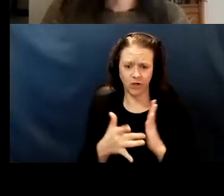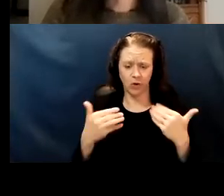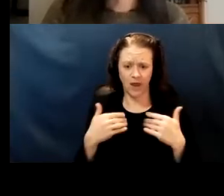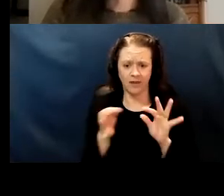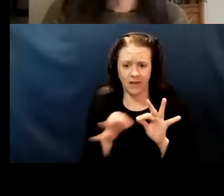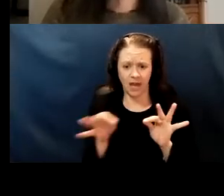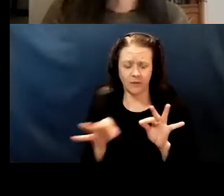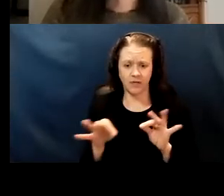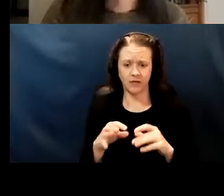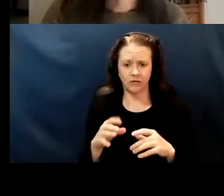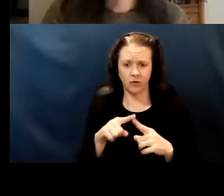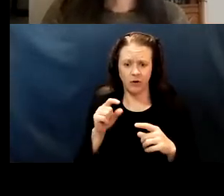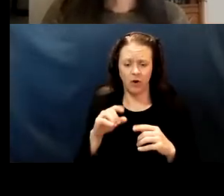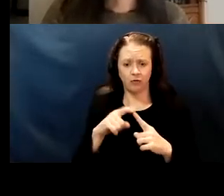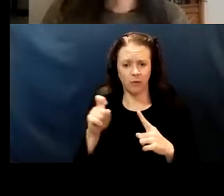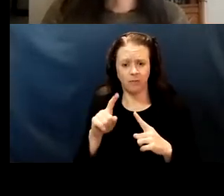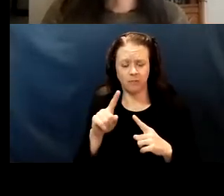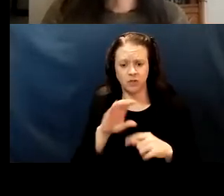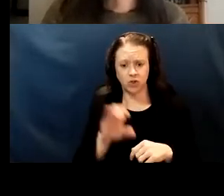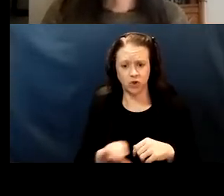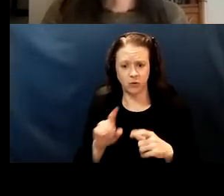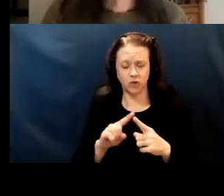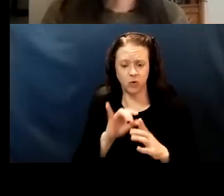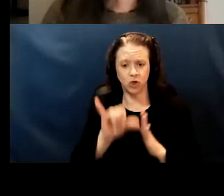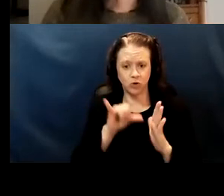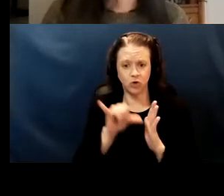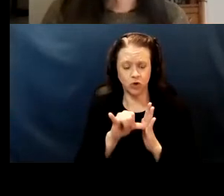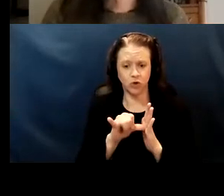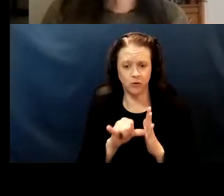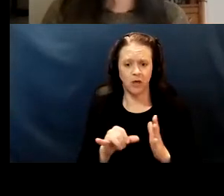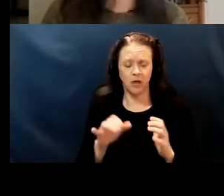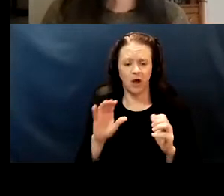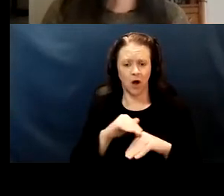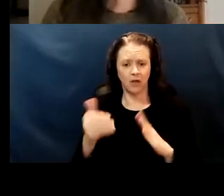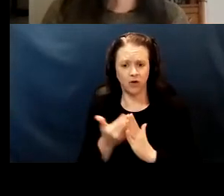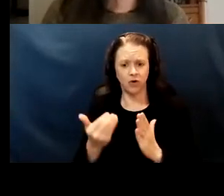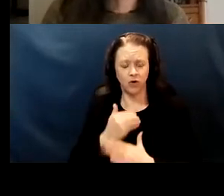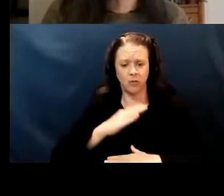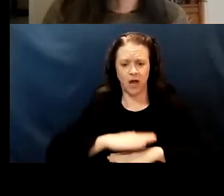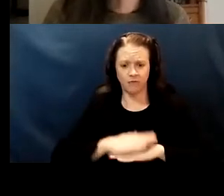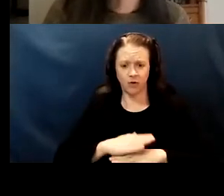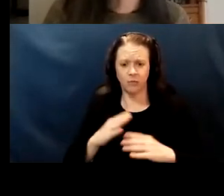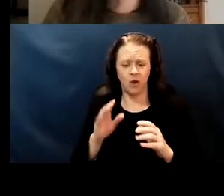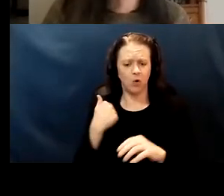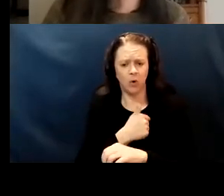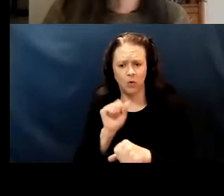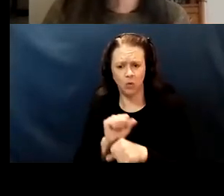Zoom to YouTube on this new platform we worked on with the developers. Though we tried through many tests and it seems not